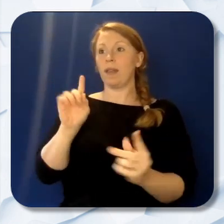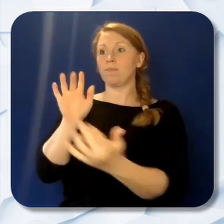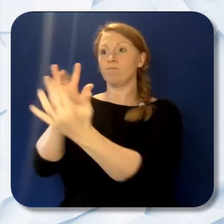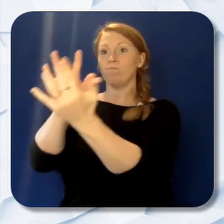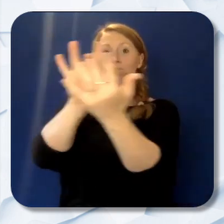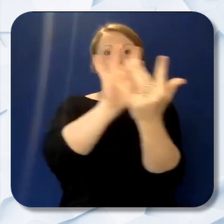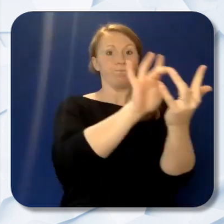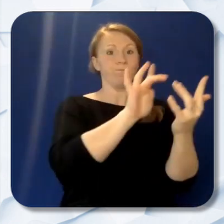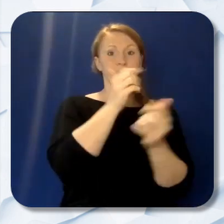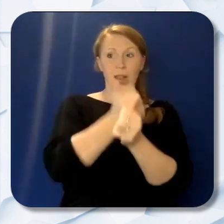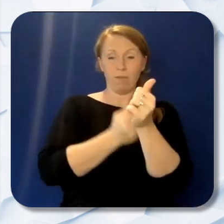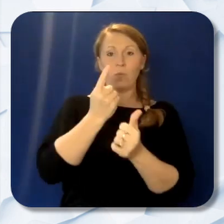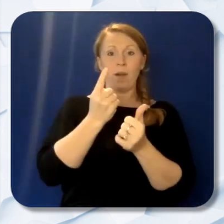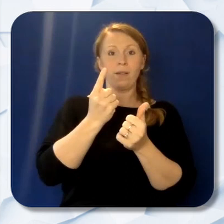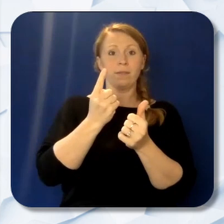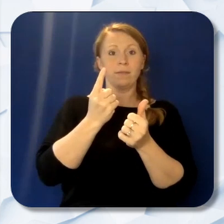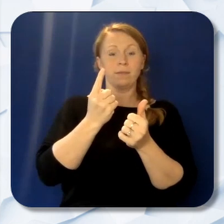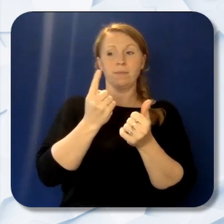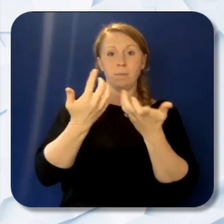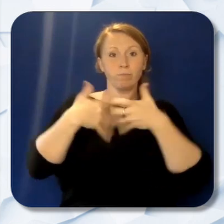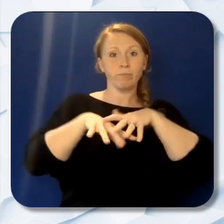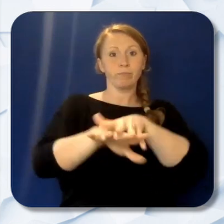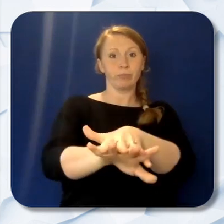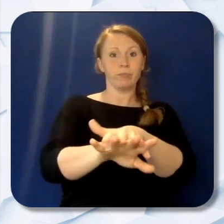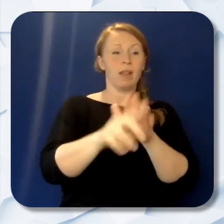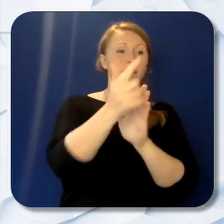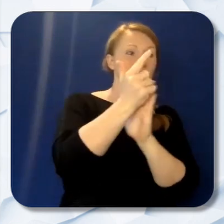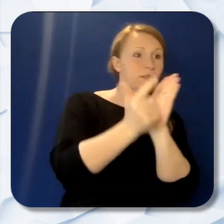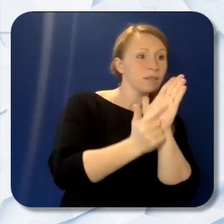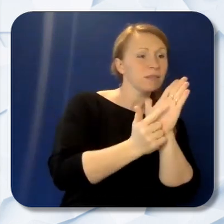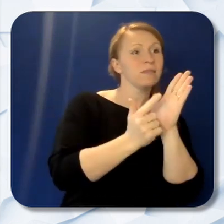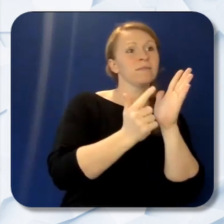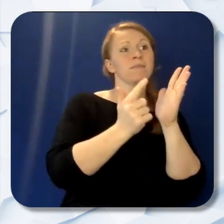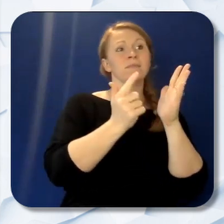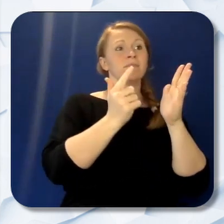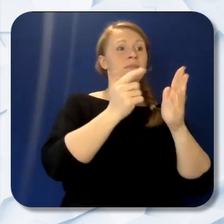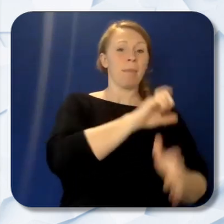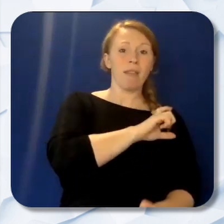in education and public health, law enforcement, um drug and alcohol, substance, abuse, prevention,